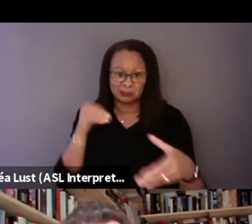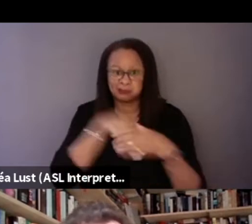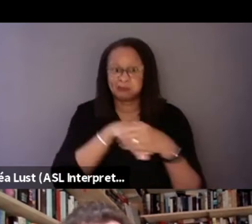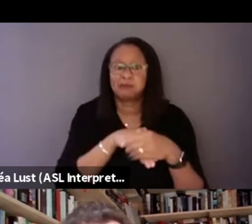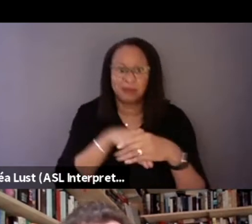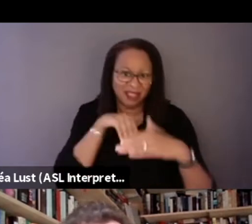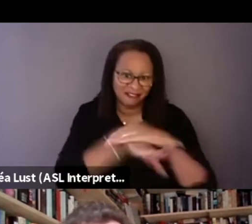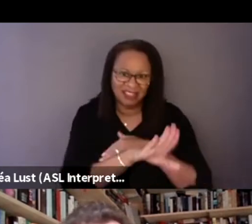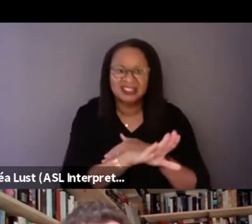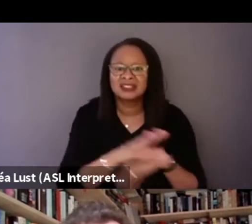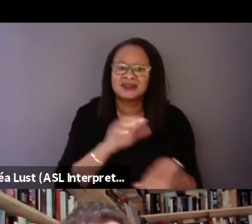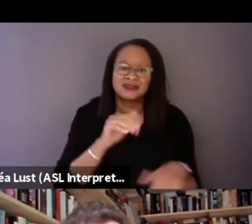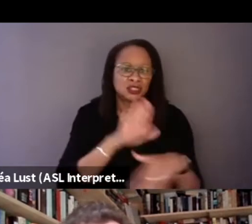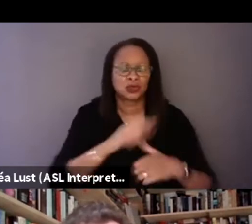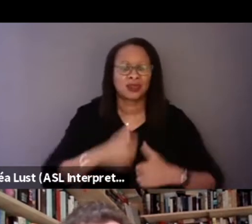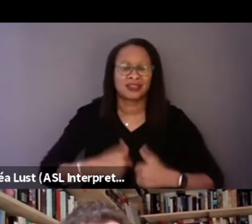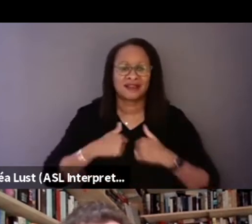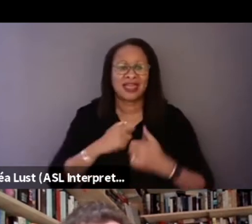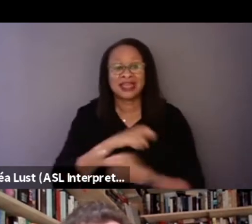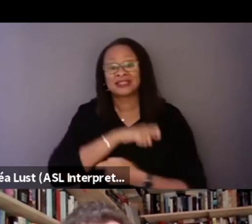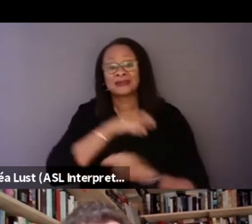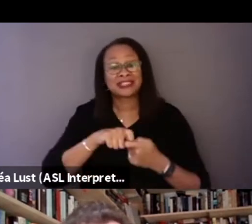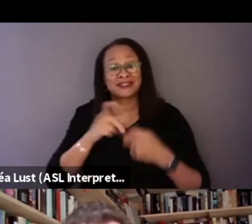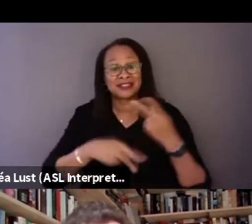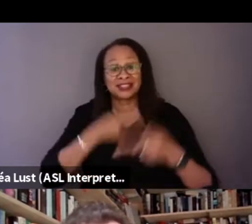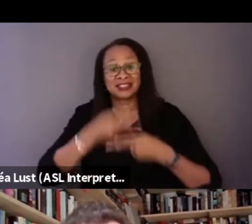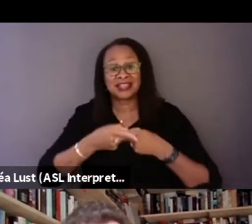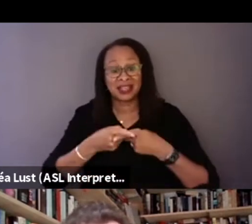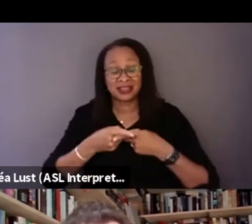And especially the type of film we chose to make, which is a verite film.